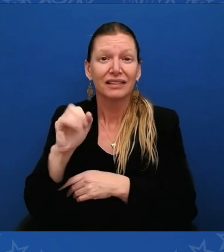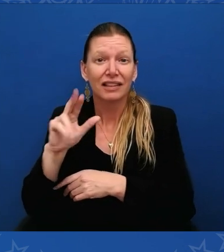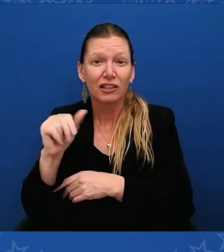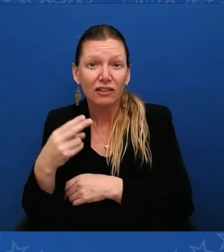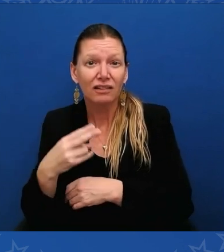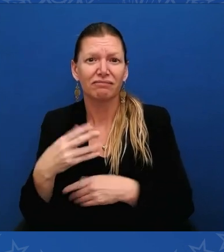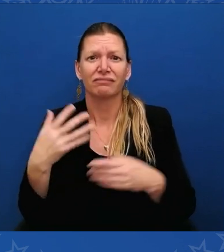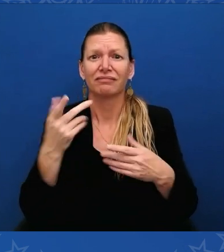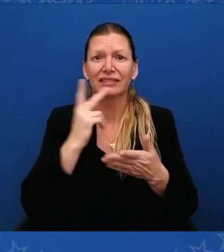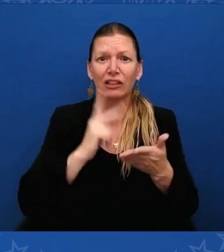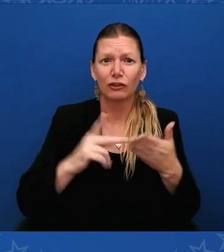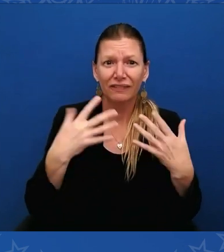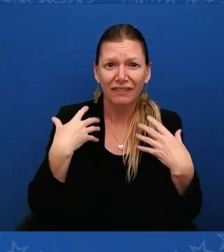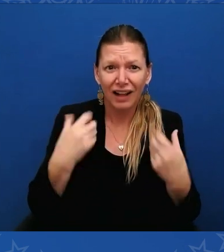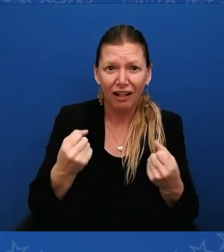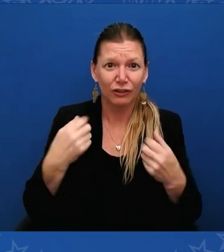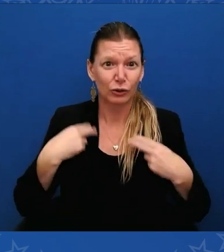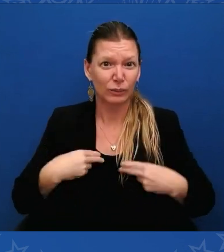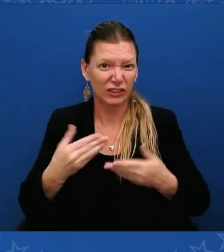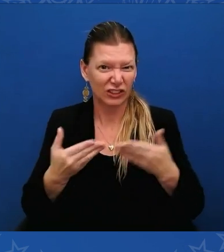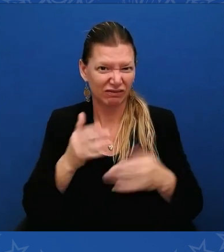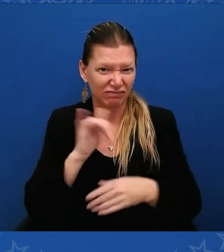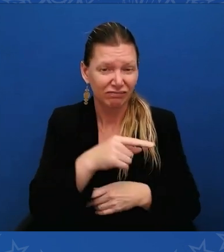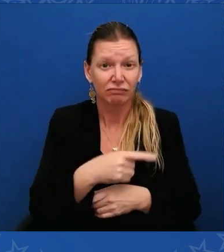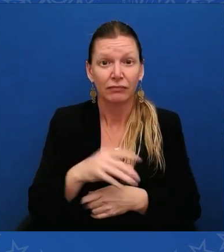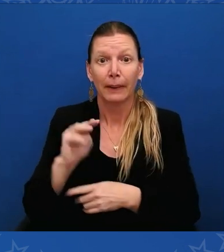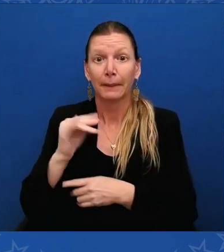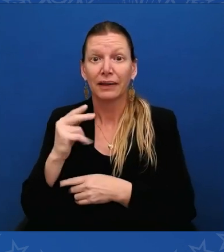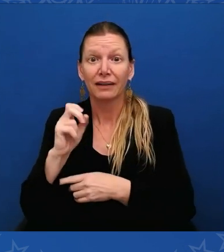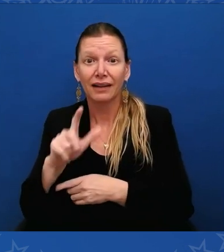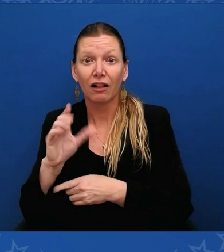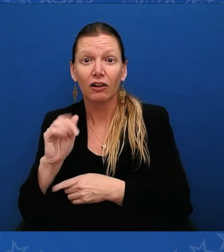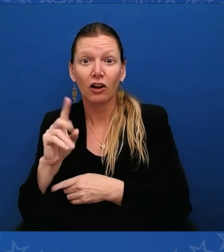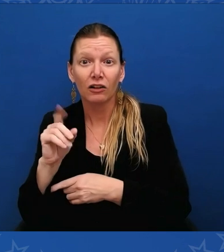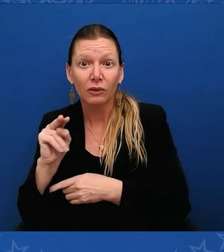Miguel Cardona as Secretary of Education, yes.